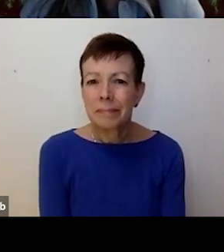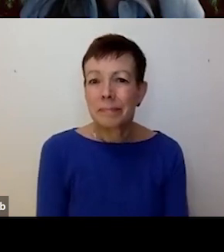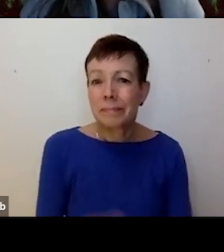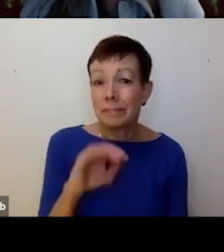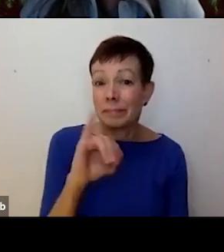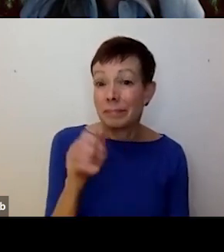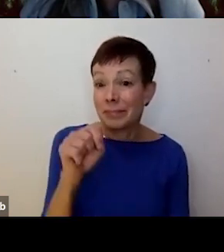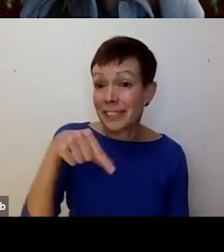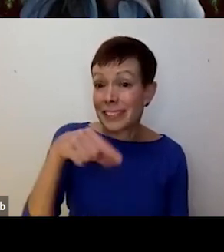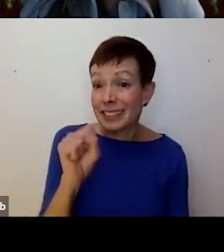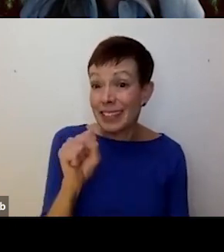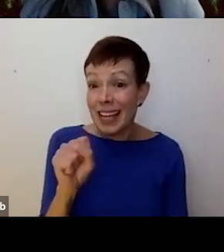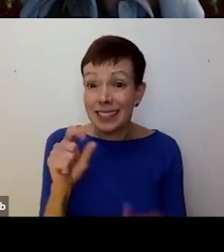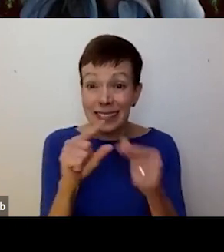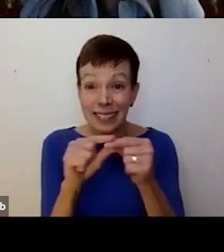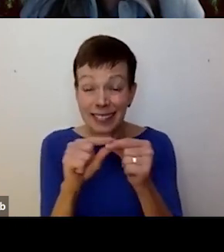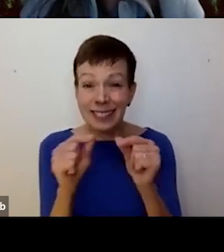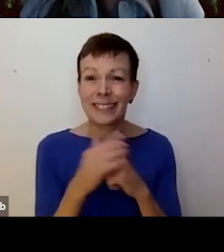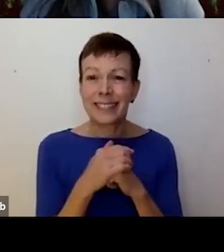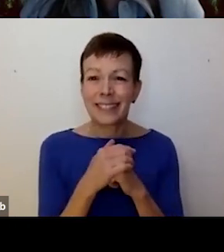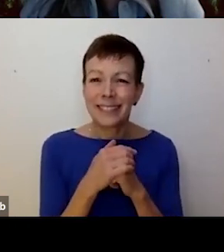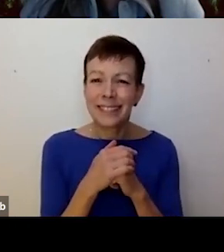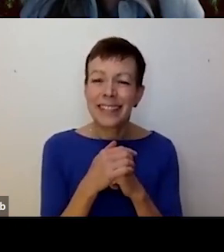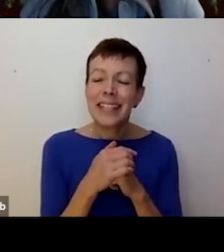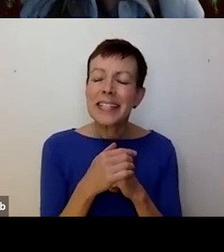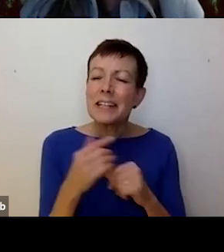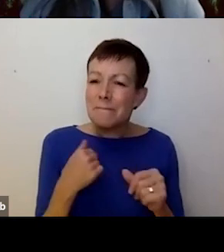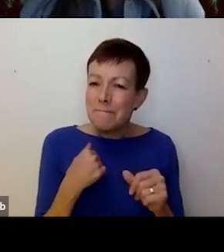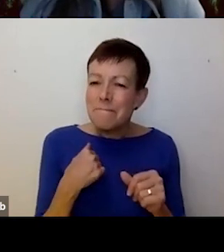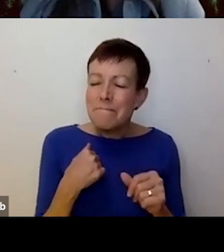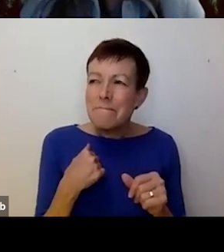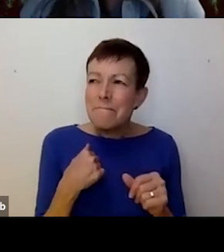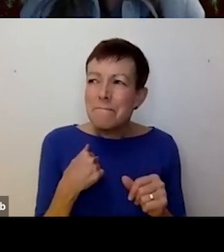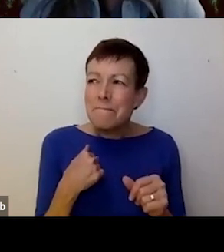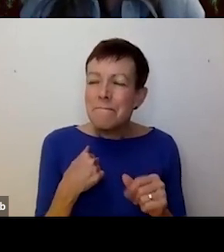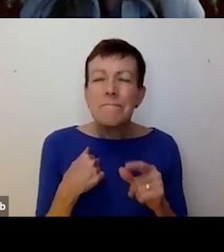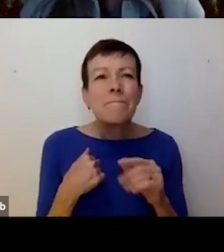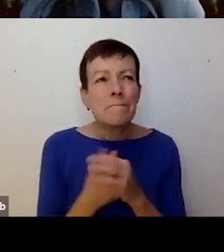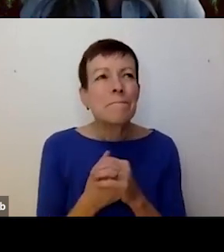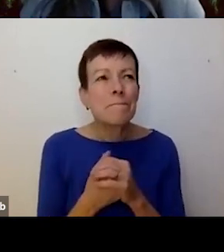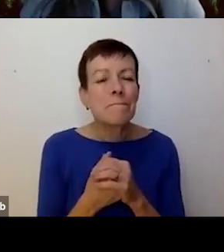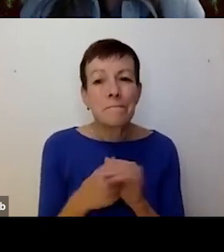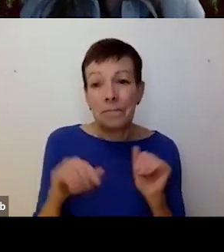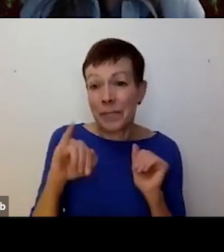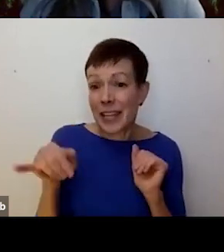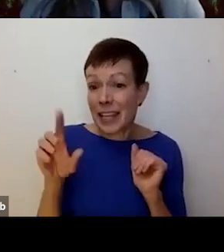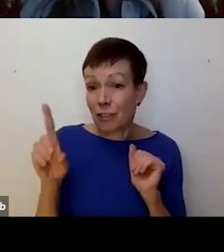jaqs speaking. I can speak to it a certain way. JD and I have also been talking to